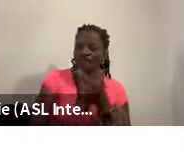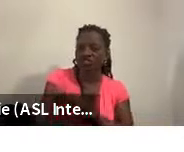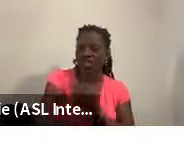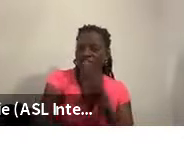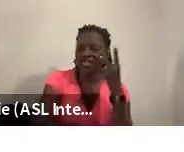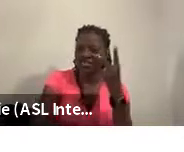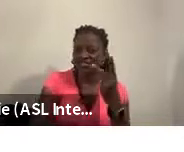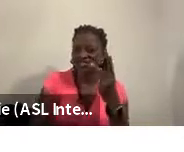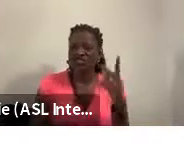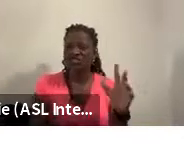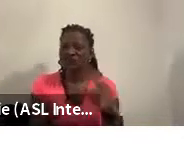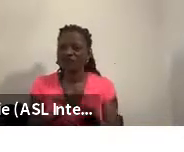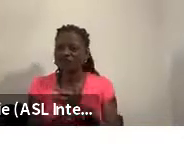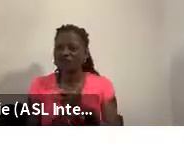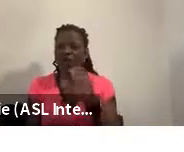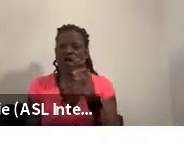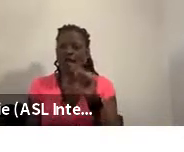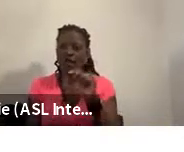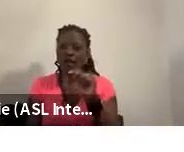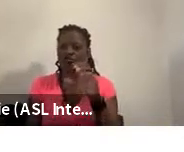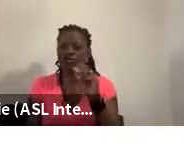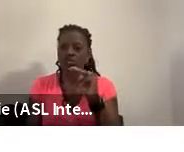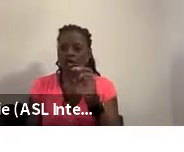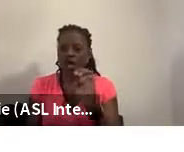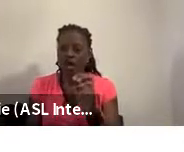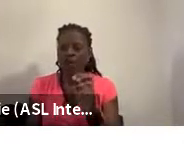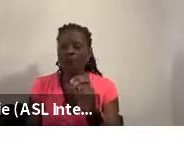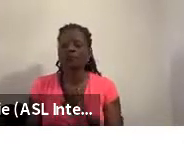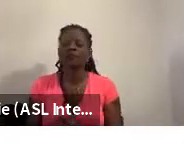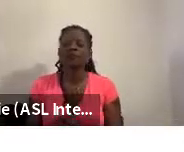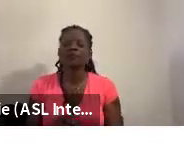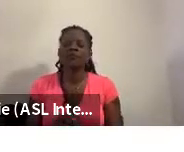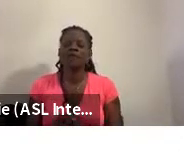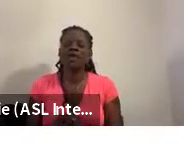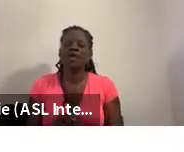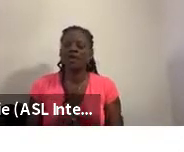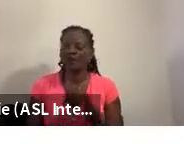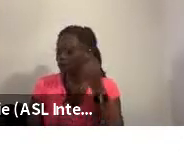And also the statement that the vaccine prioritizes politics over the health of people.